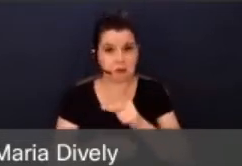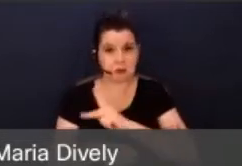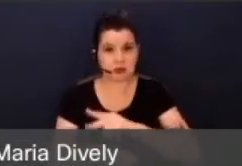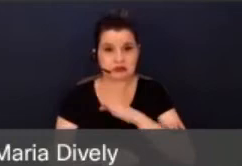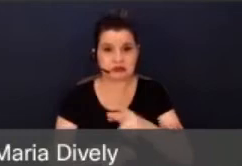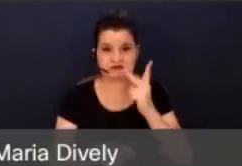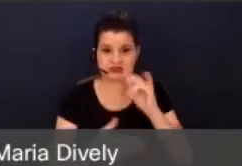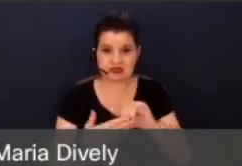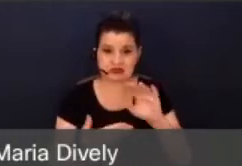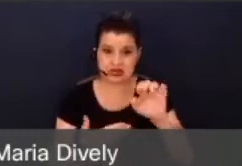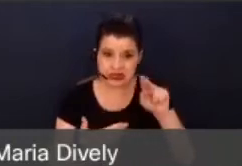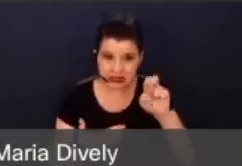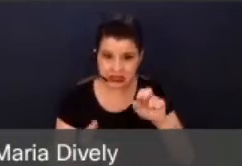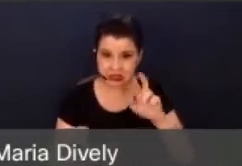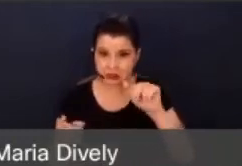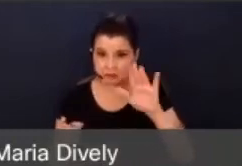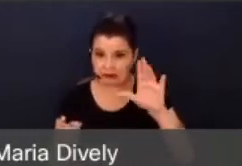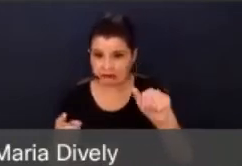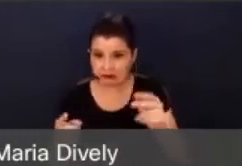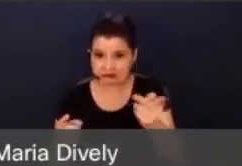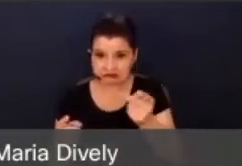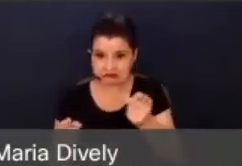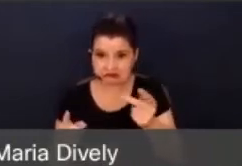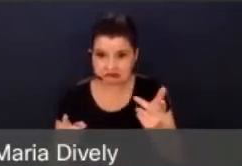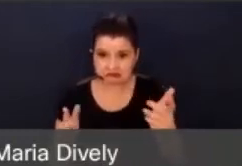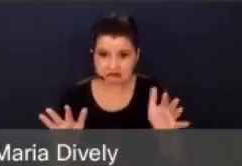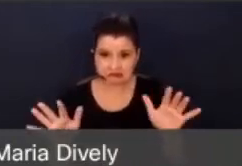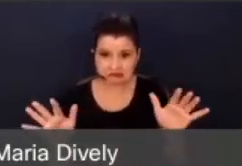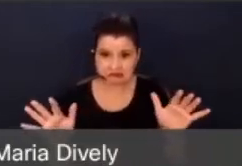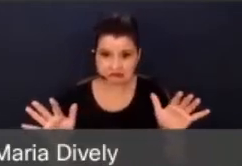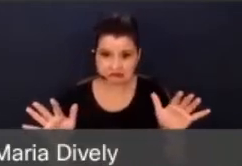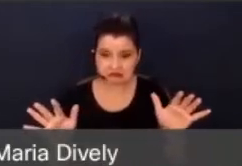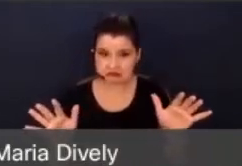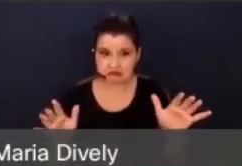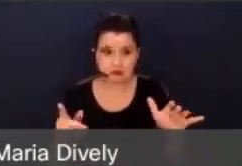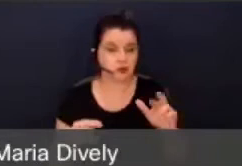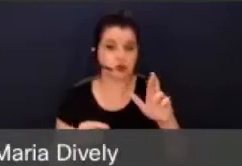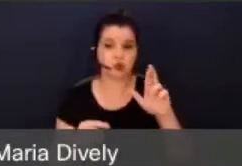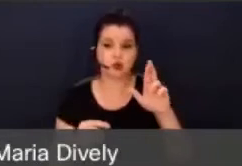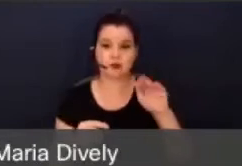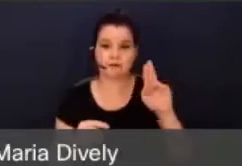Elaine, Rebecca, how about you two? No, I've not seen it,